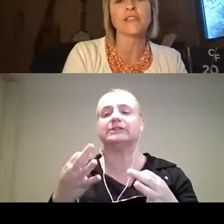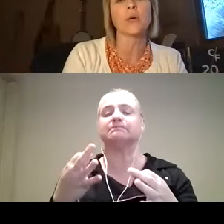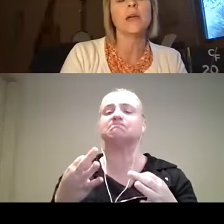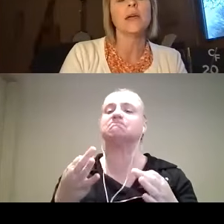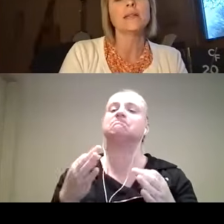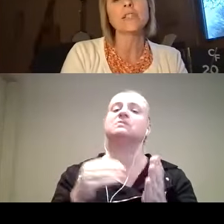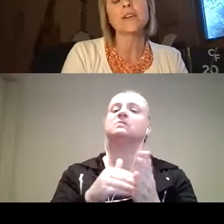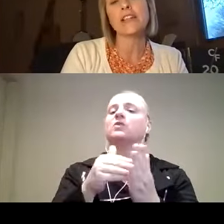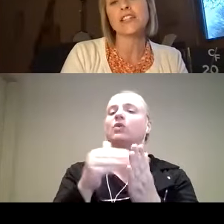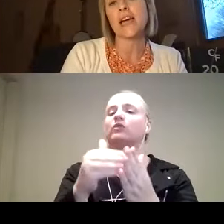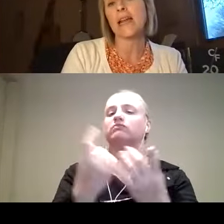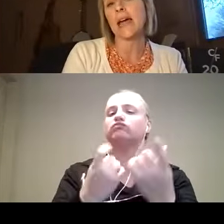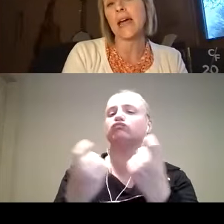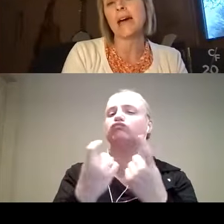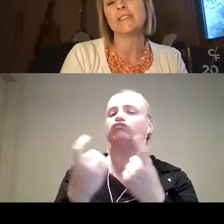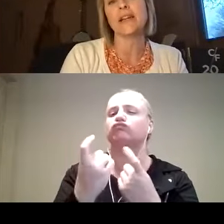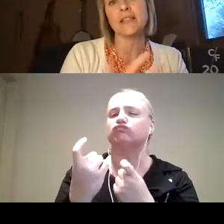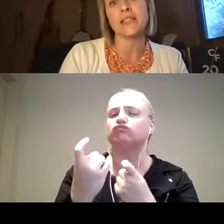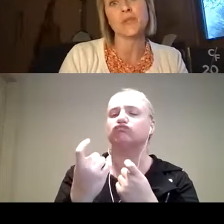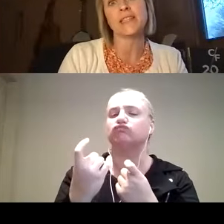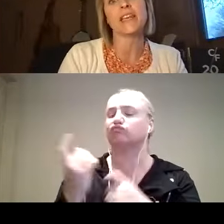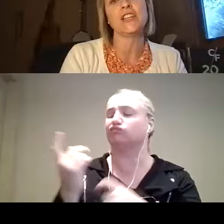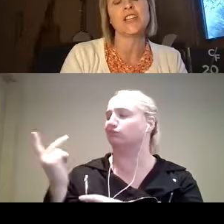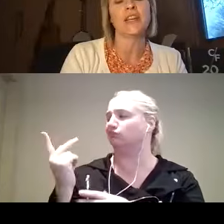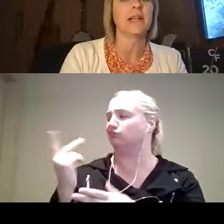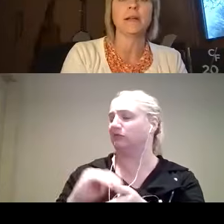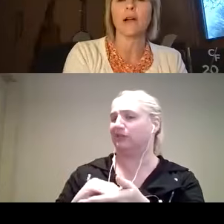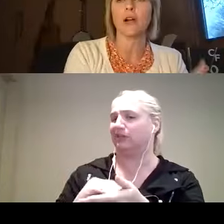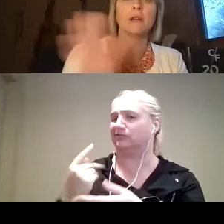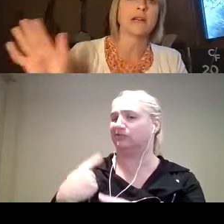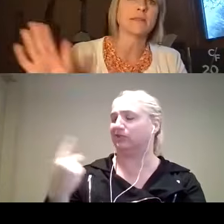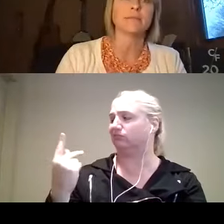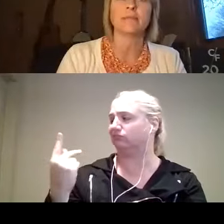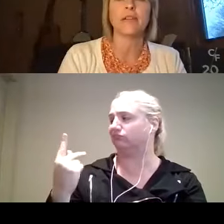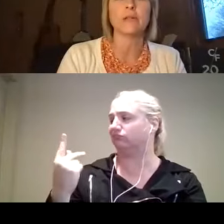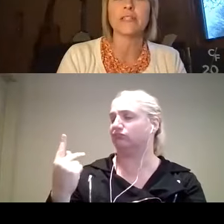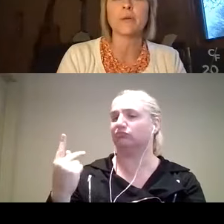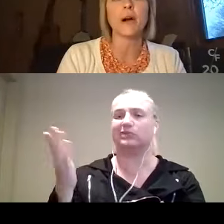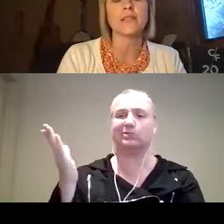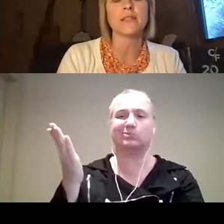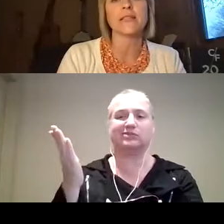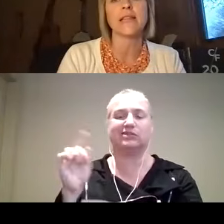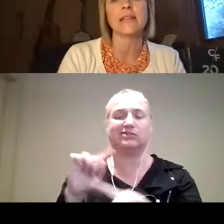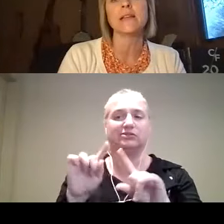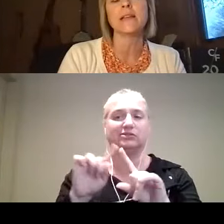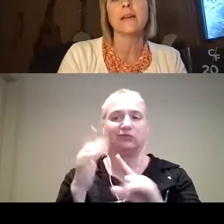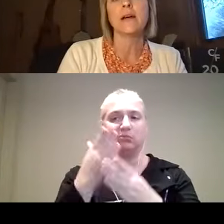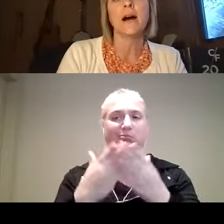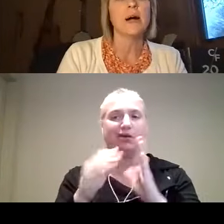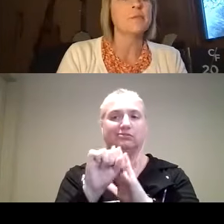So Dr. Etscheidt and I have done this presentation across different parts of the state